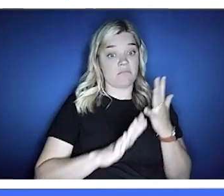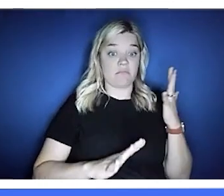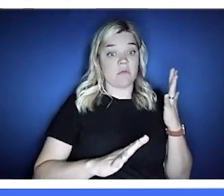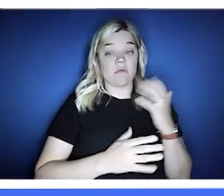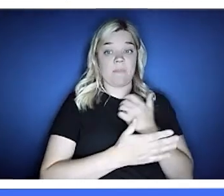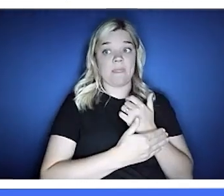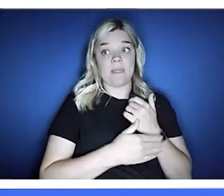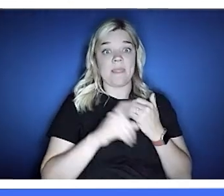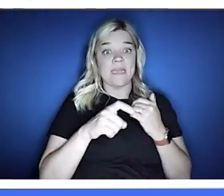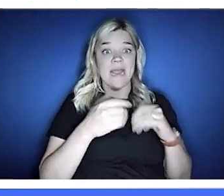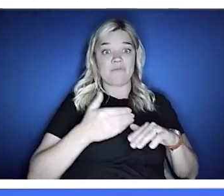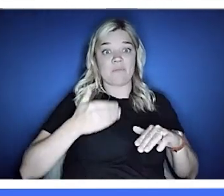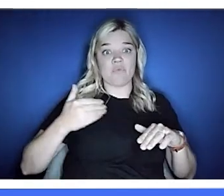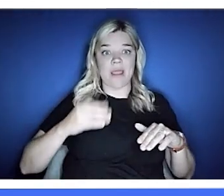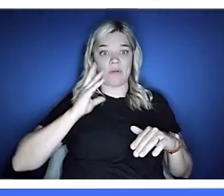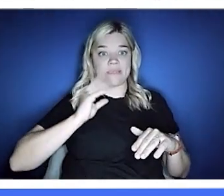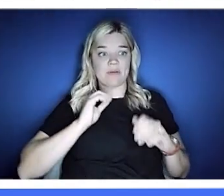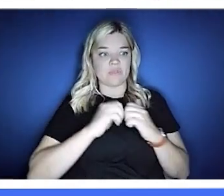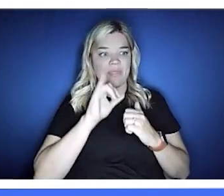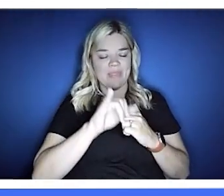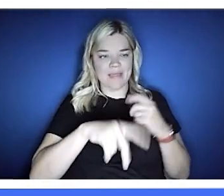with the type of format that the exam is provided in.